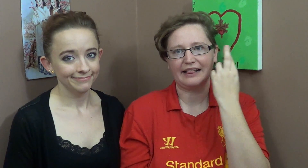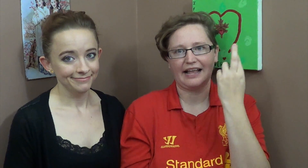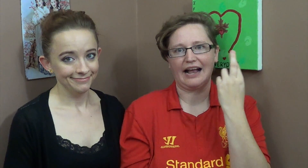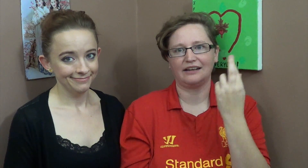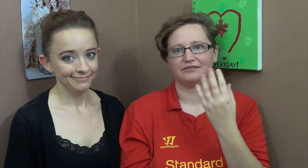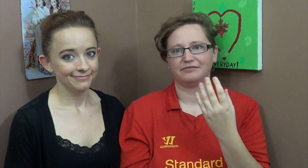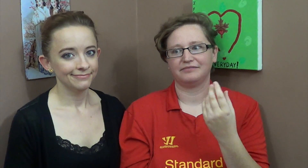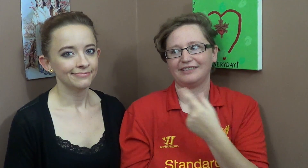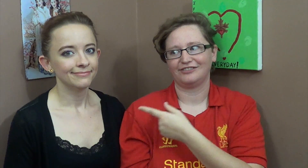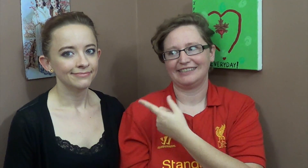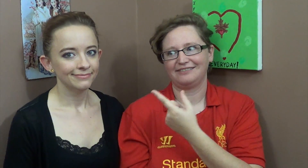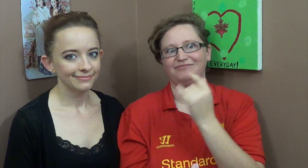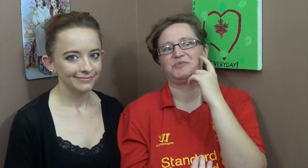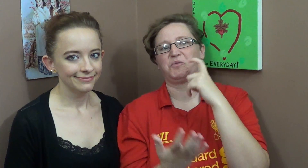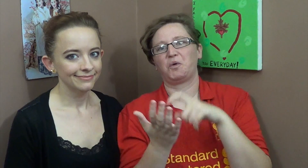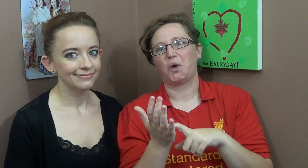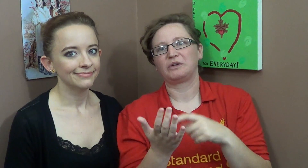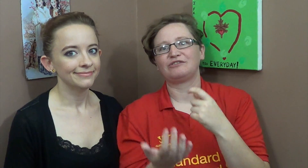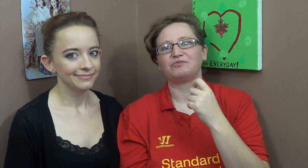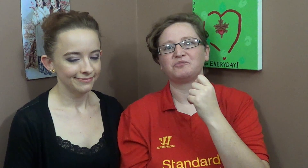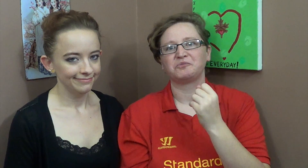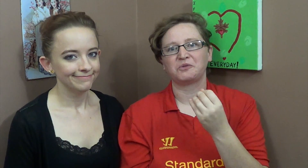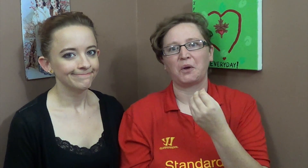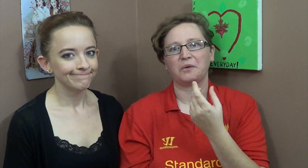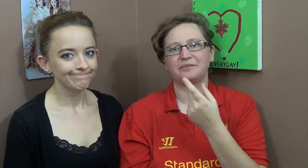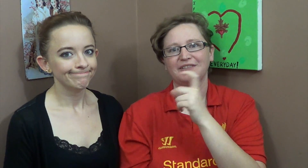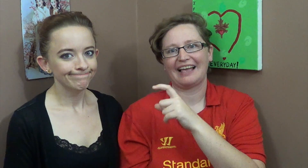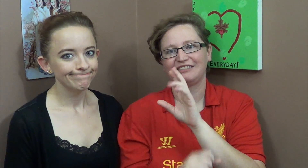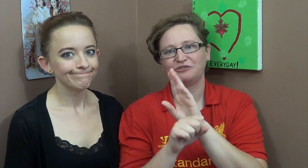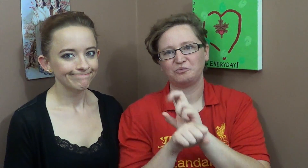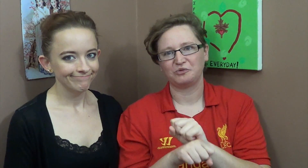realize and she notices. So you have to